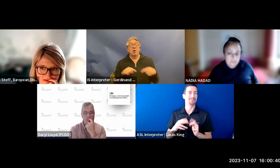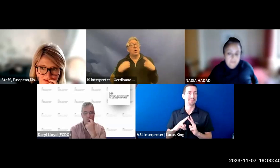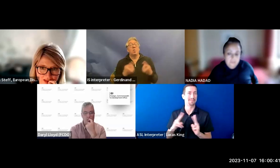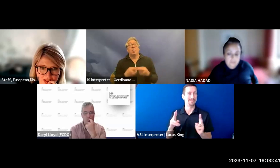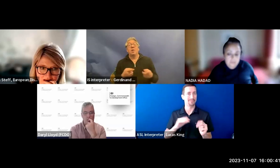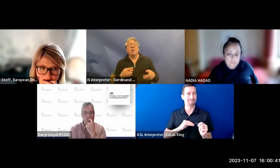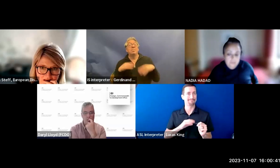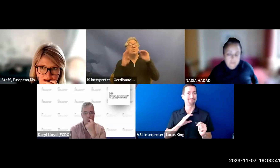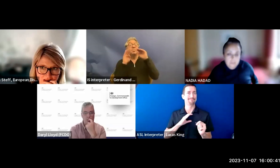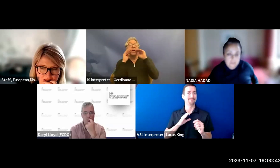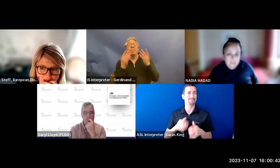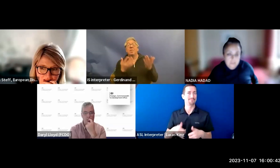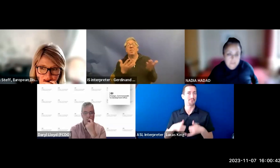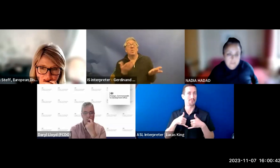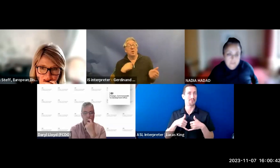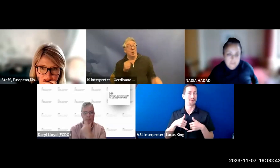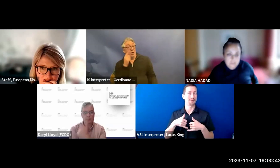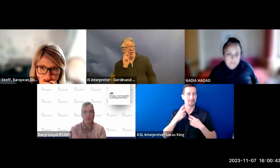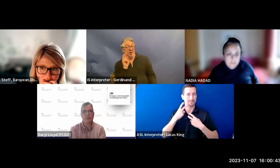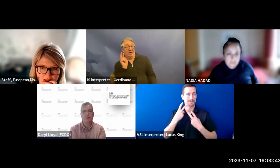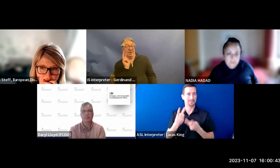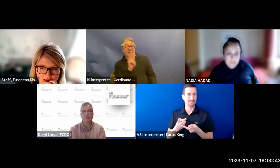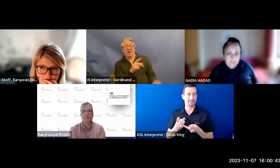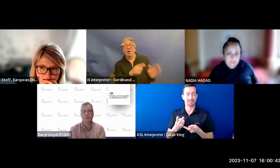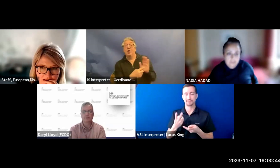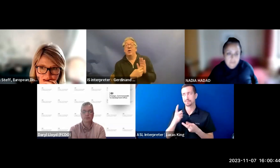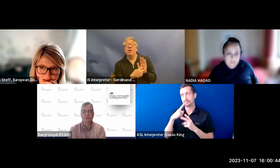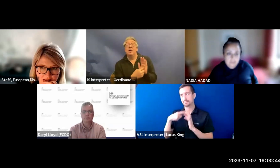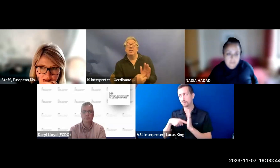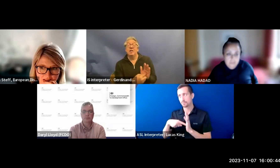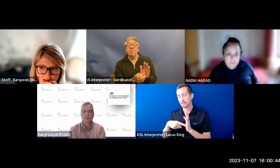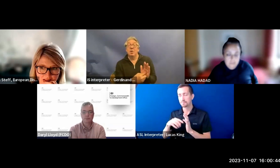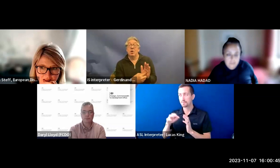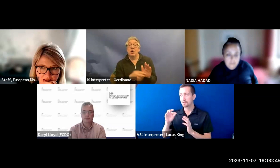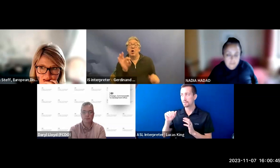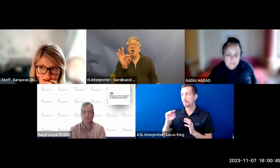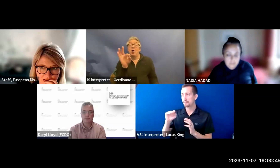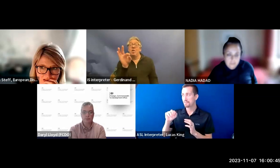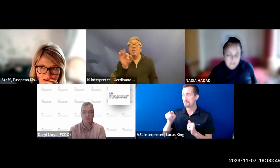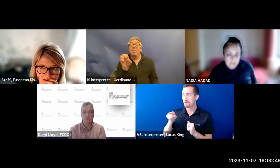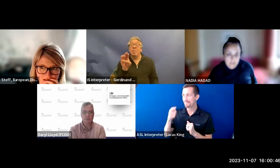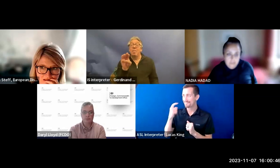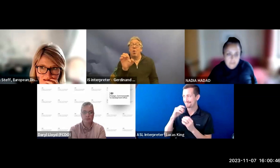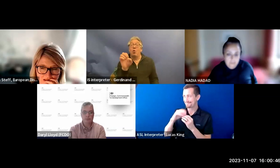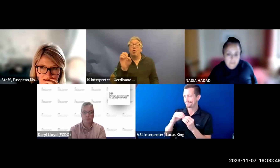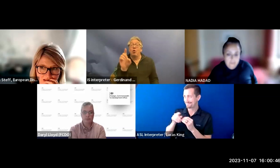to see if, for example, FAMOD being much more active now.